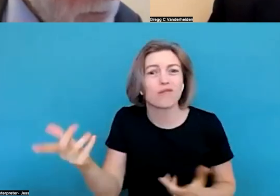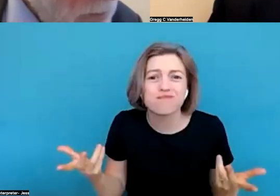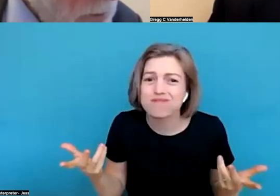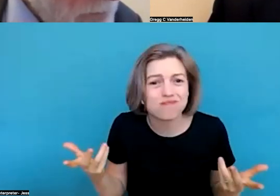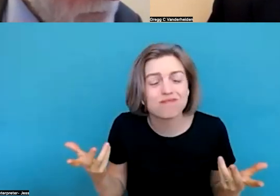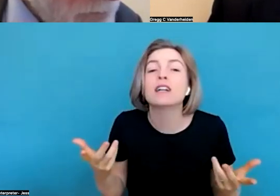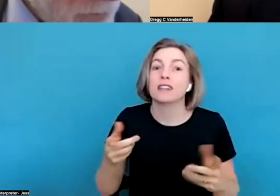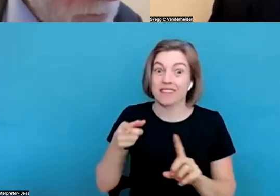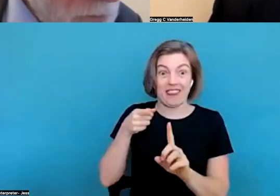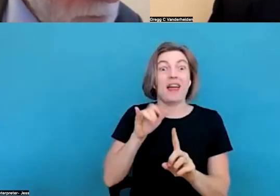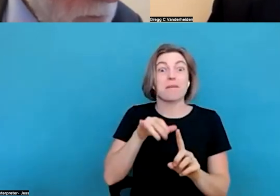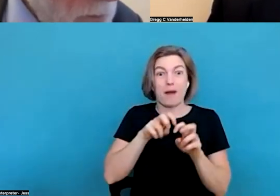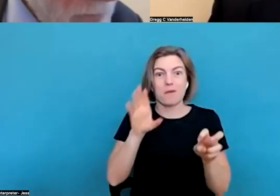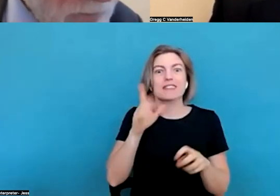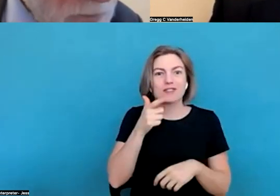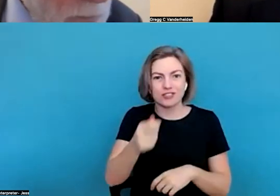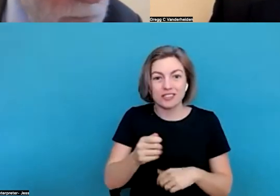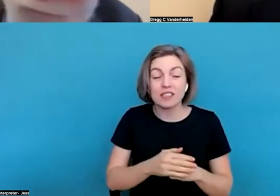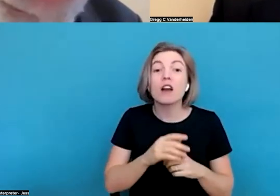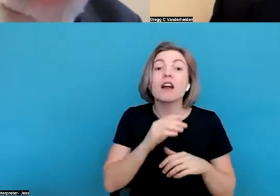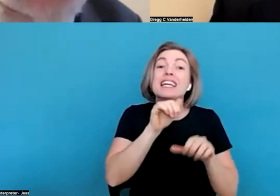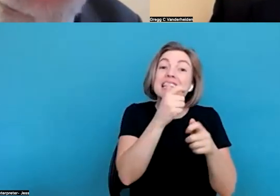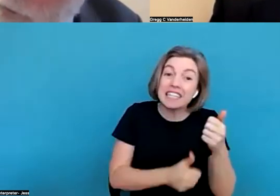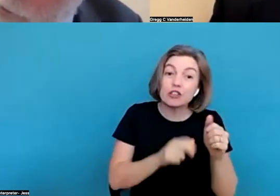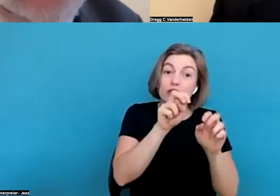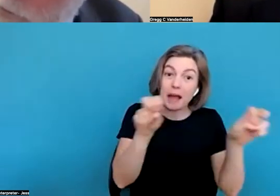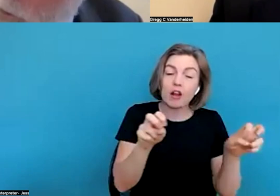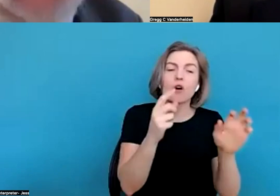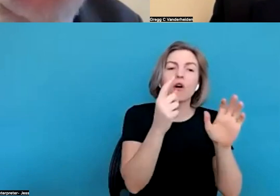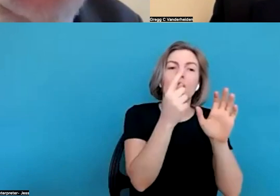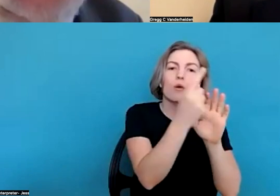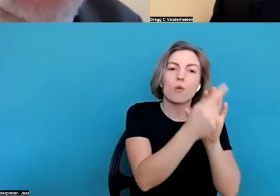All of these are one hour long, all of these are not meant to really discuss